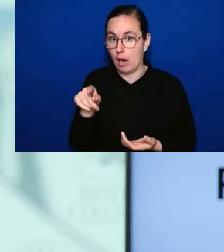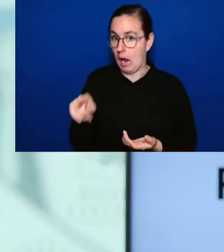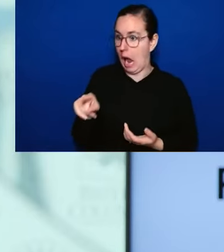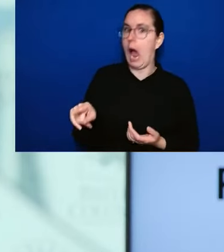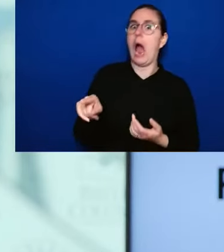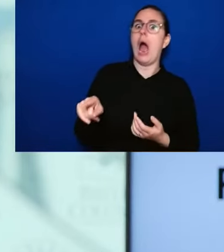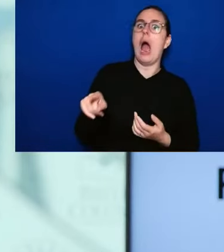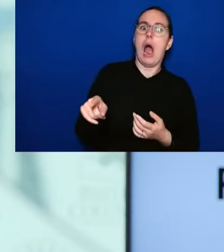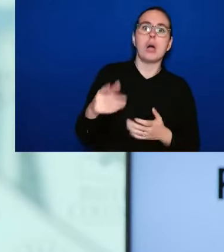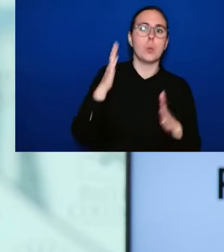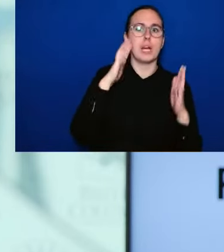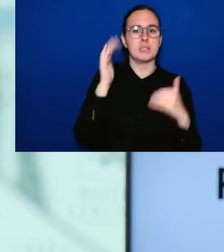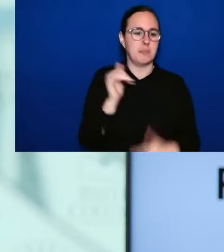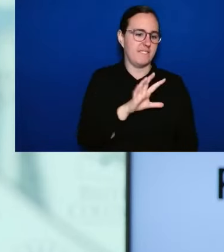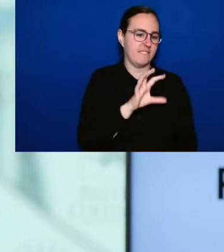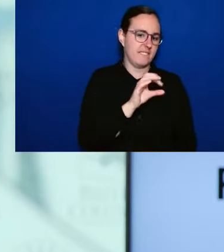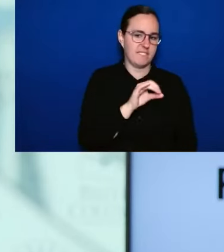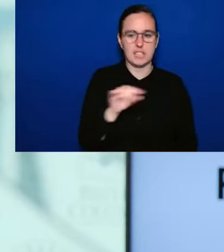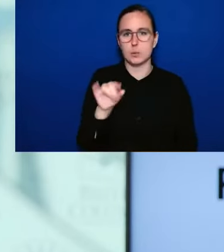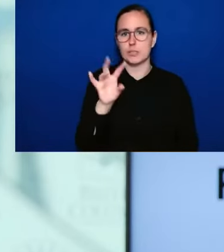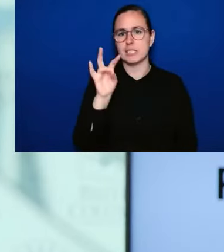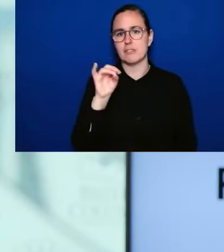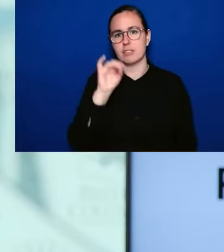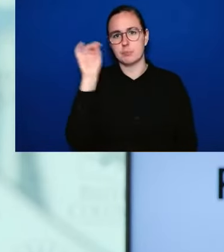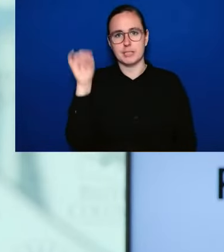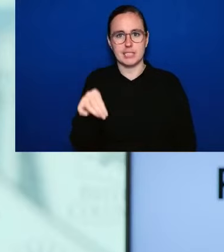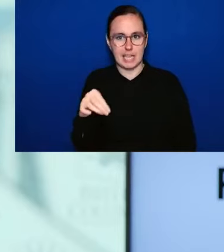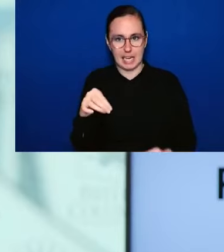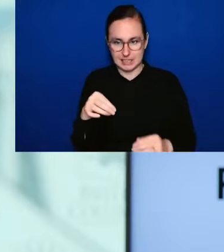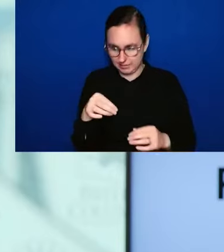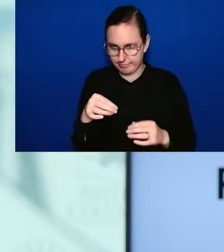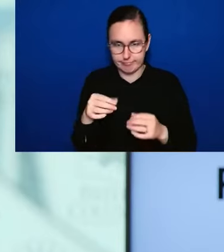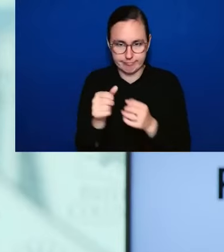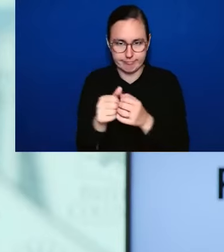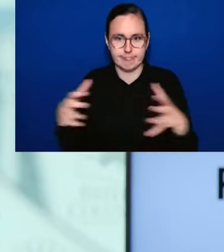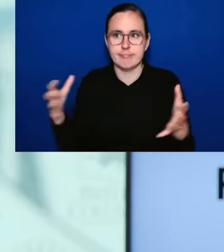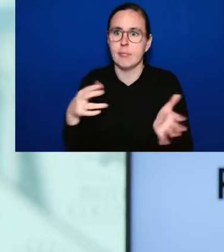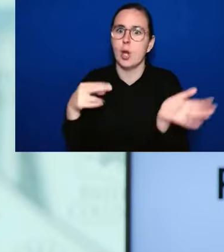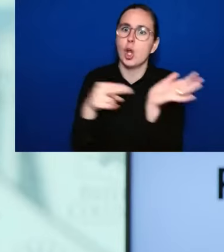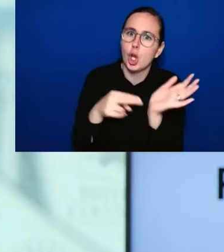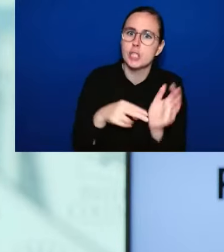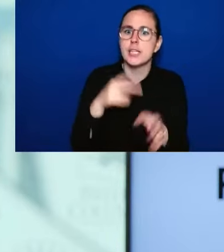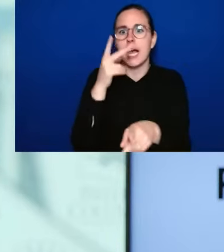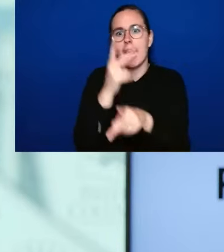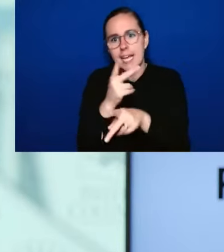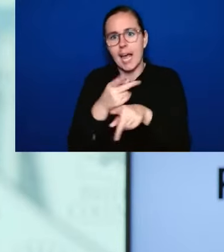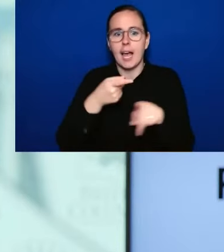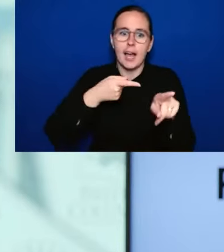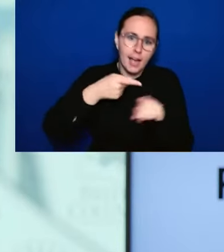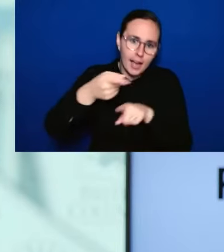more and more specialist nurses more on colleges more support for the council system for